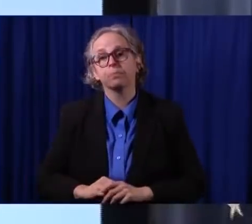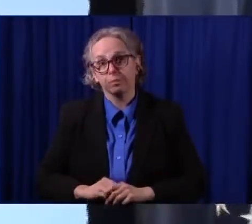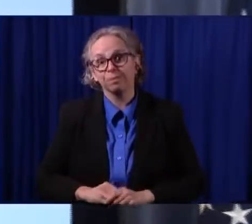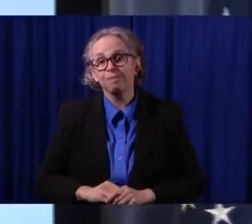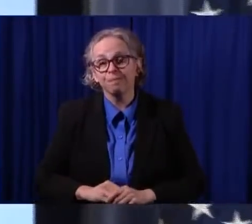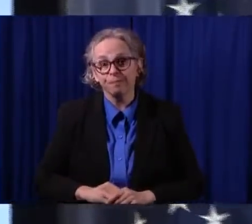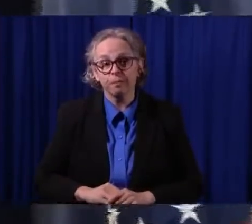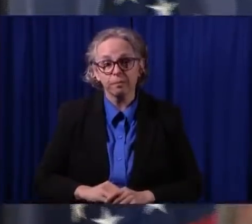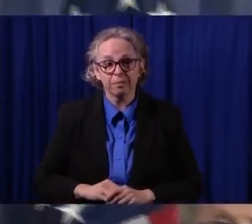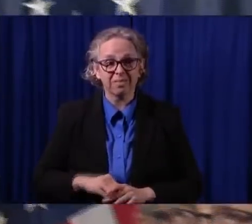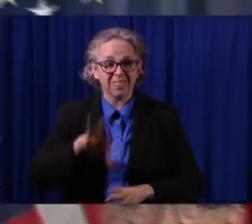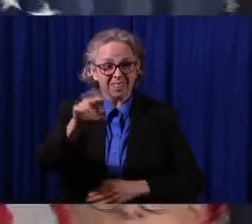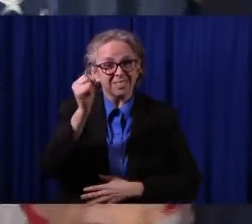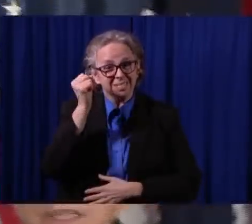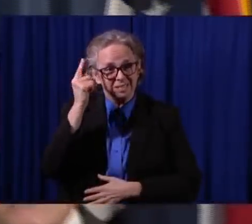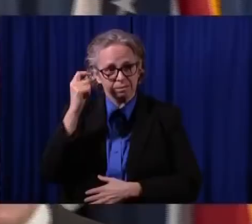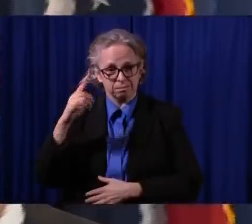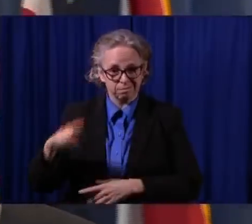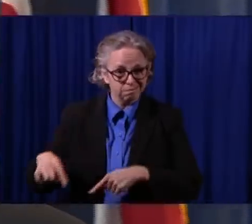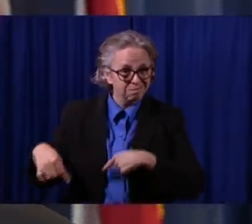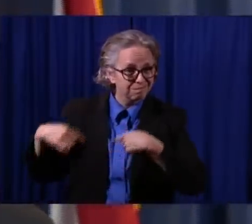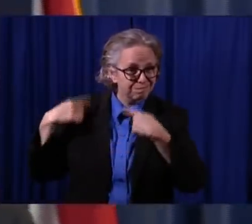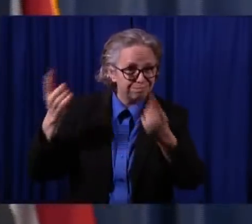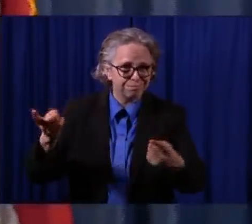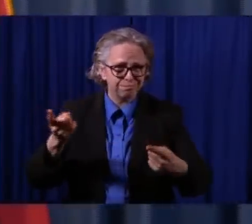IS A JUMP AND IT IS DUE FOR PROBABLY A NUMBER OF REASONS,